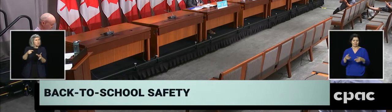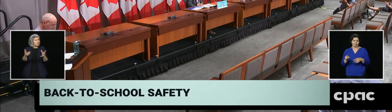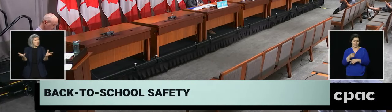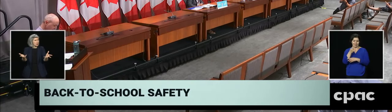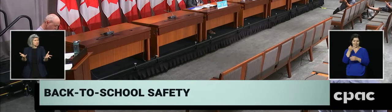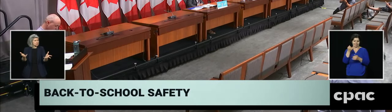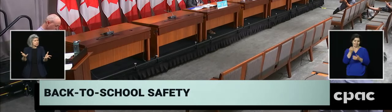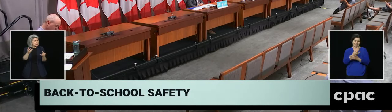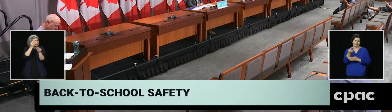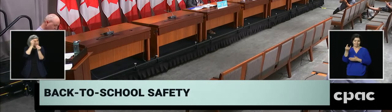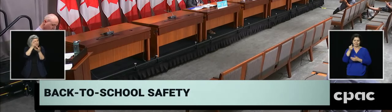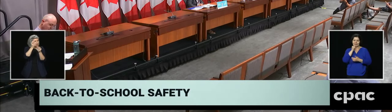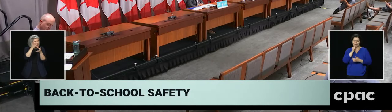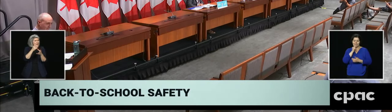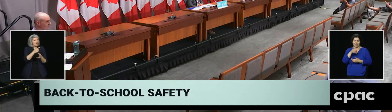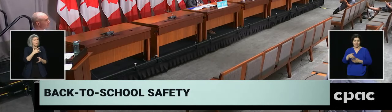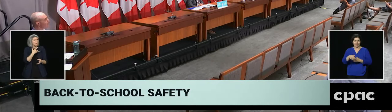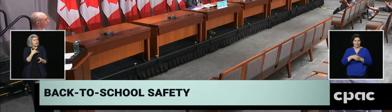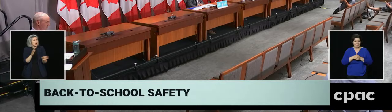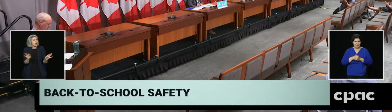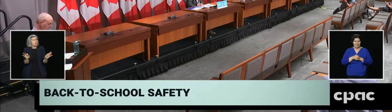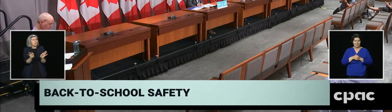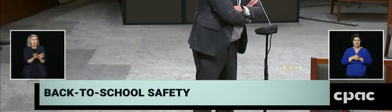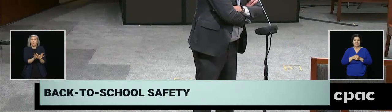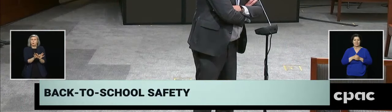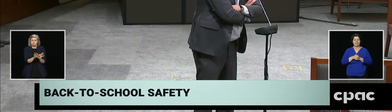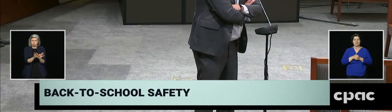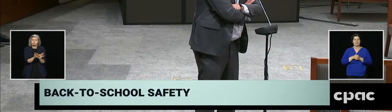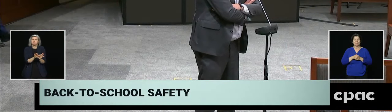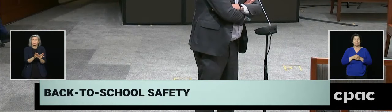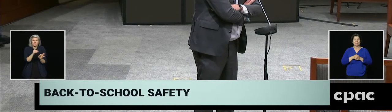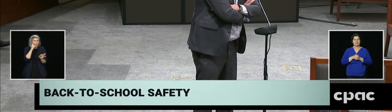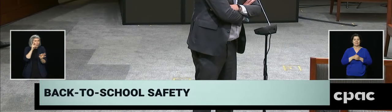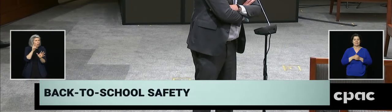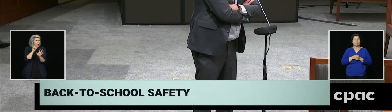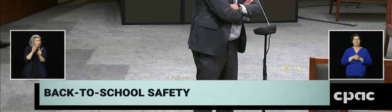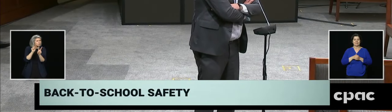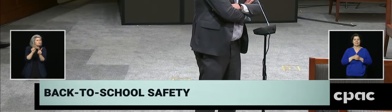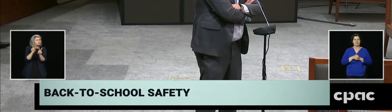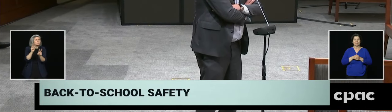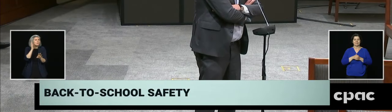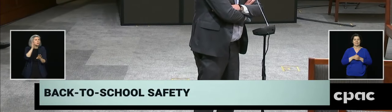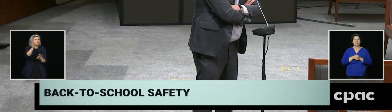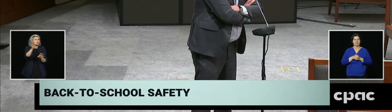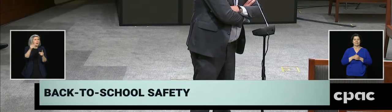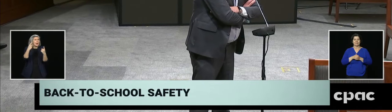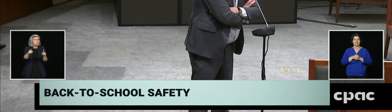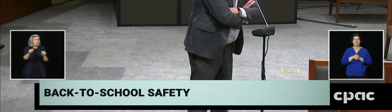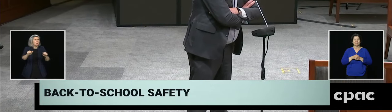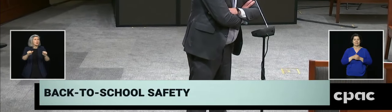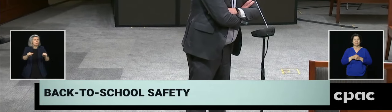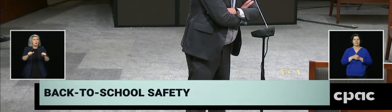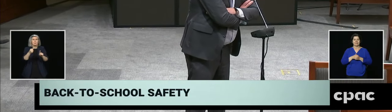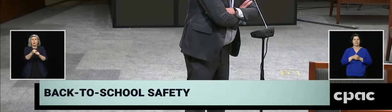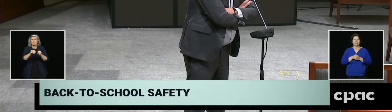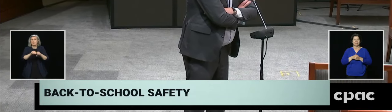OR NOT THIS IS CAUSING ACROSS THE COUNTRY A SUBSTANTIAL INCREASE. WHAT KIND OF NUMBERS ARE YOU